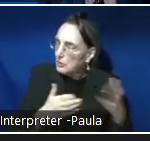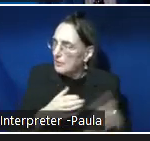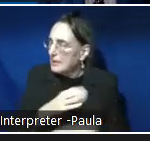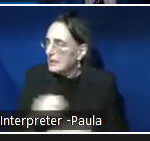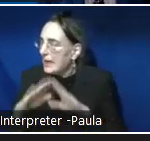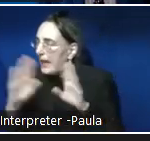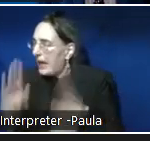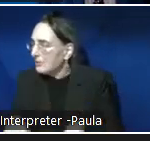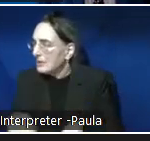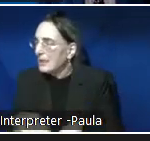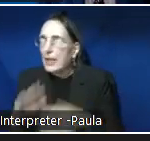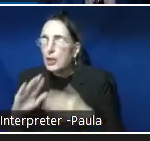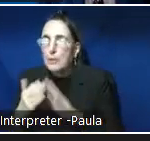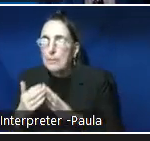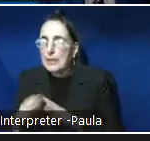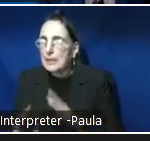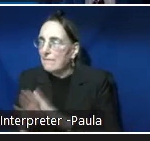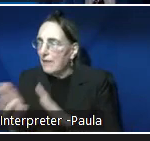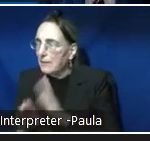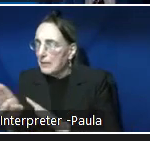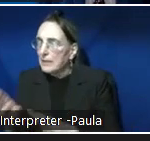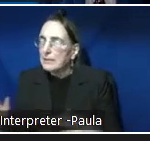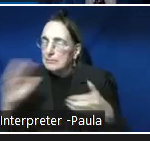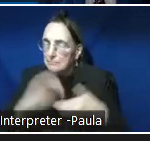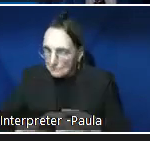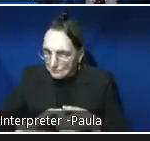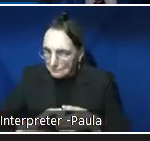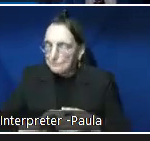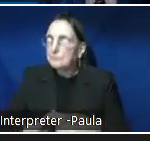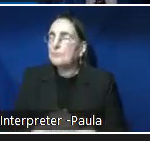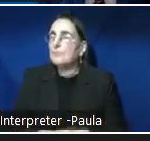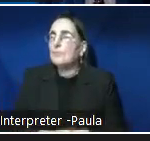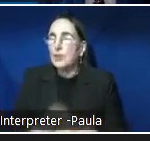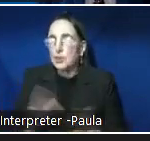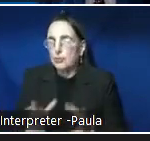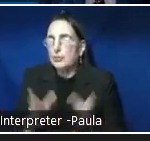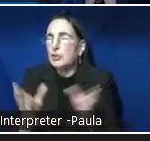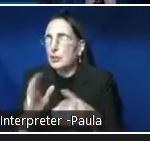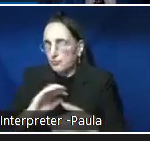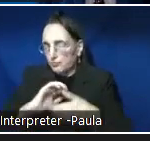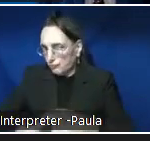and Services Resource Center fosters cross-section collaboration between the organizations and systems that provide housing